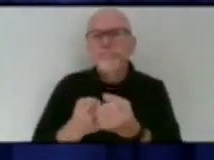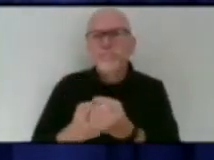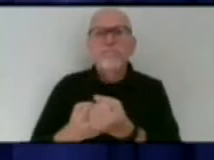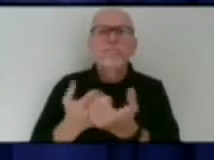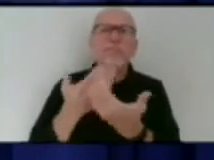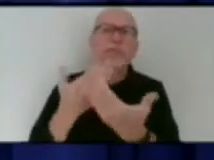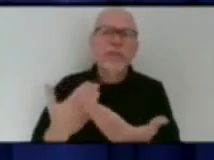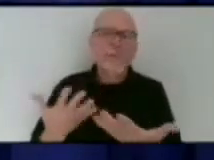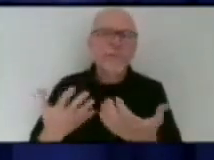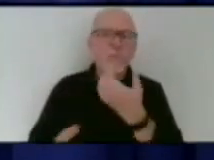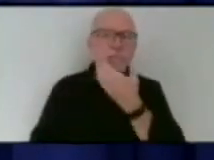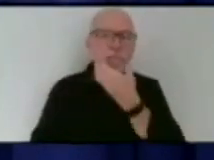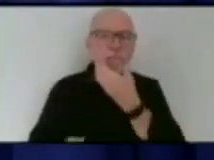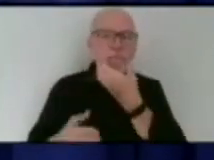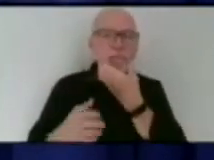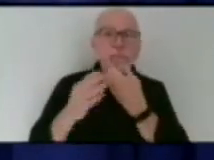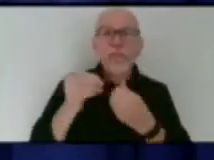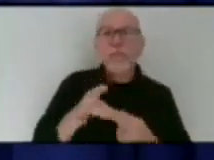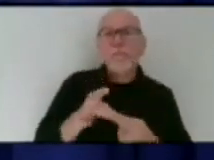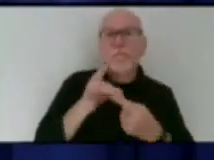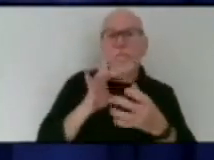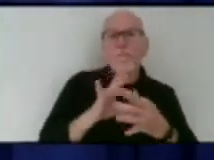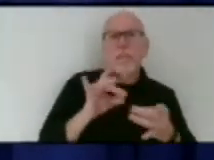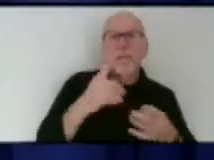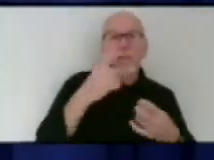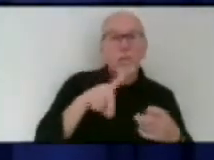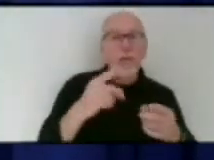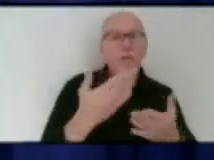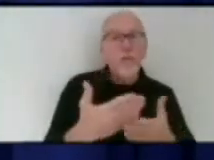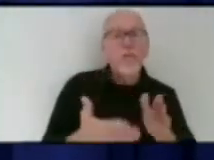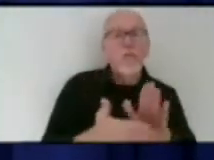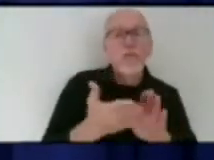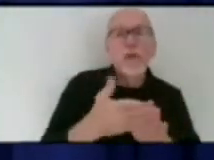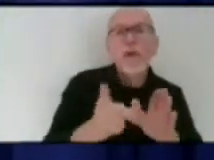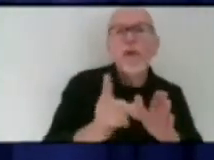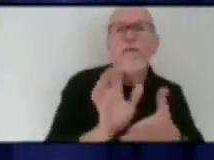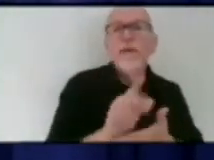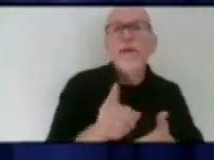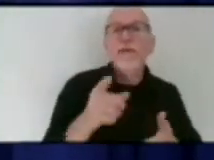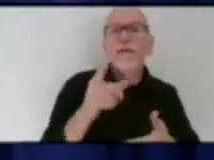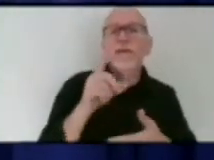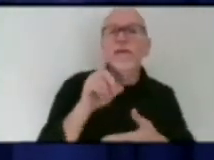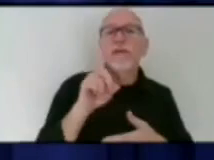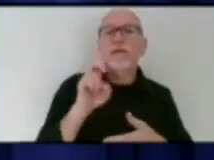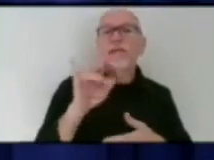with us with a special message, if you can cut us up pretty quickly is director Dennis Weimer from the I D. V A.